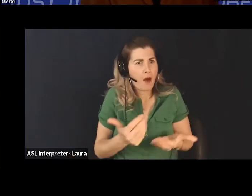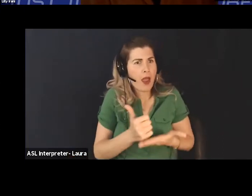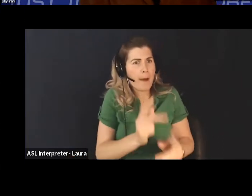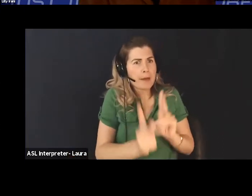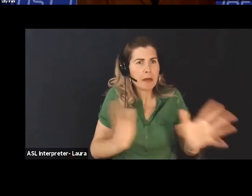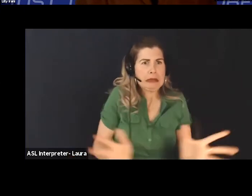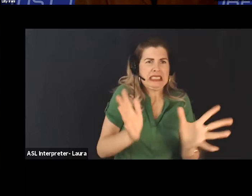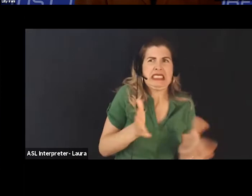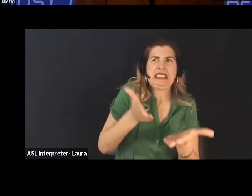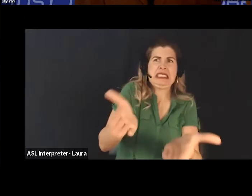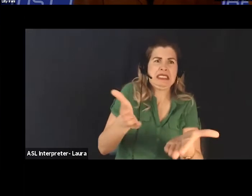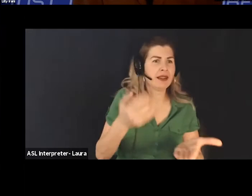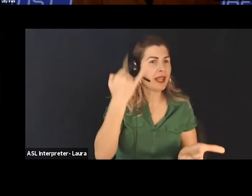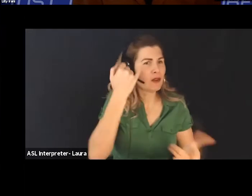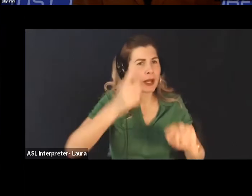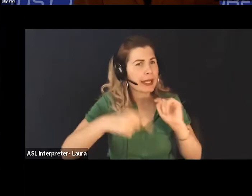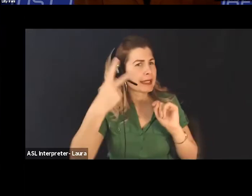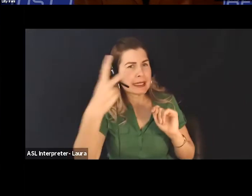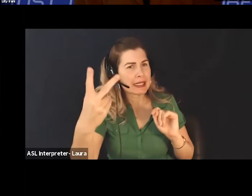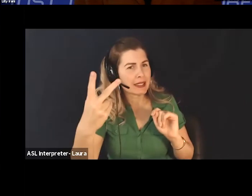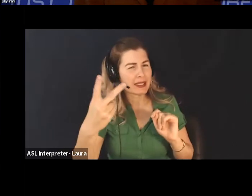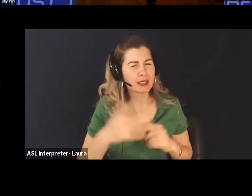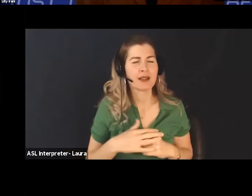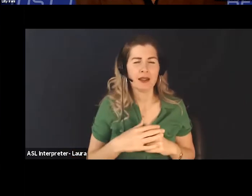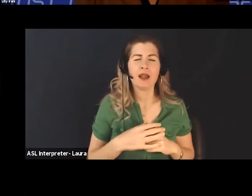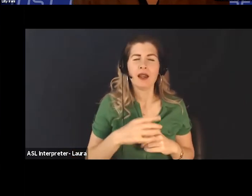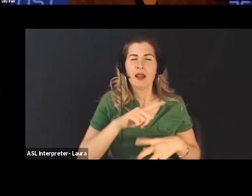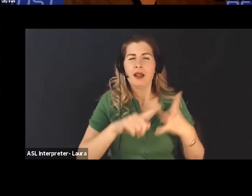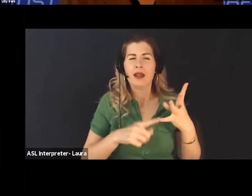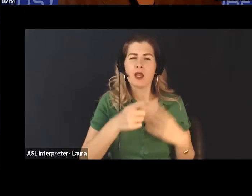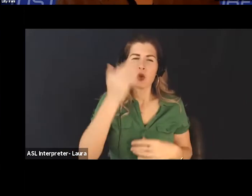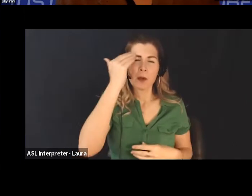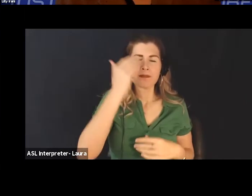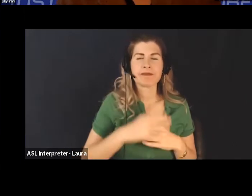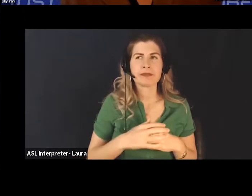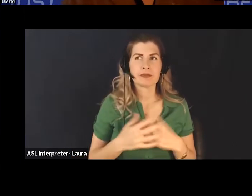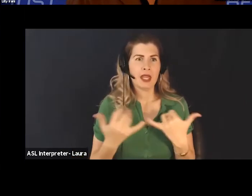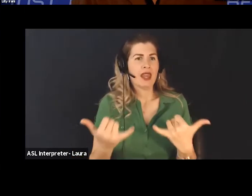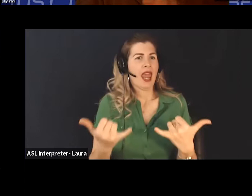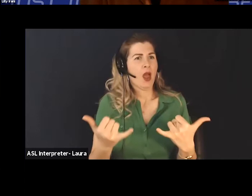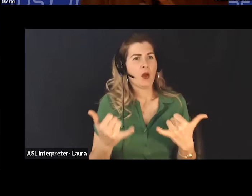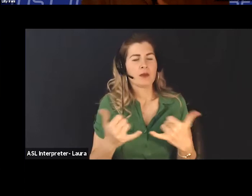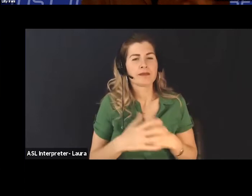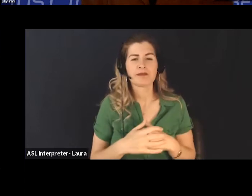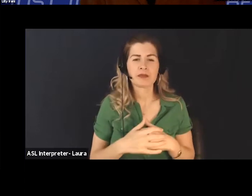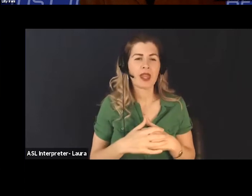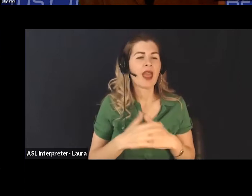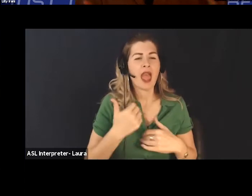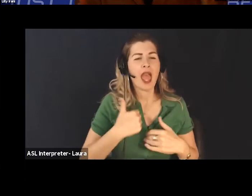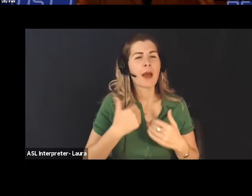With all these challenges were also at an amazing time when there's many authors who've been trying to lay the groundwork for